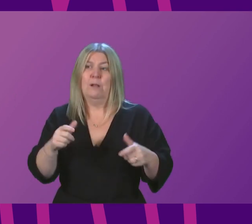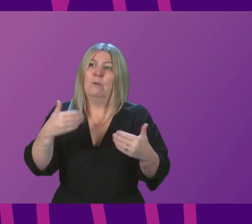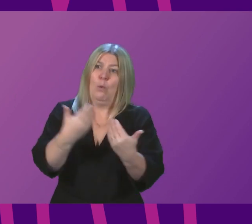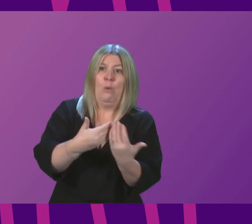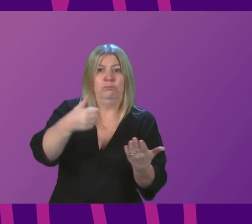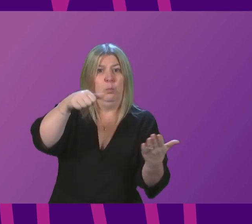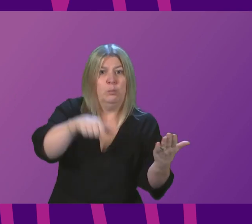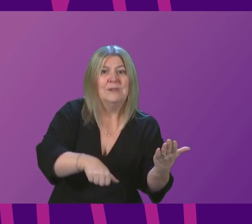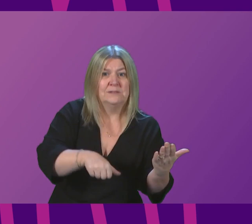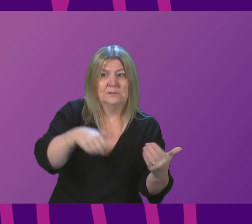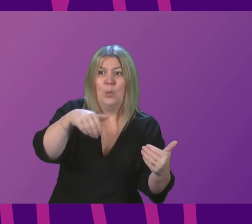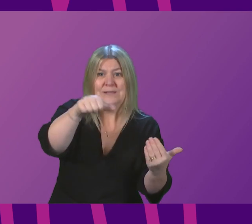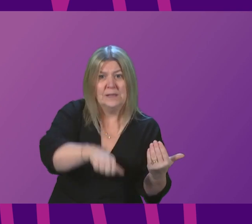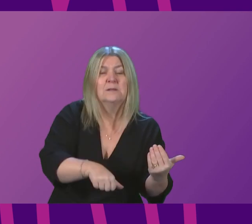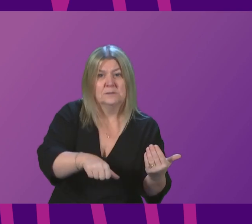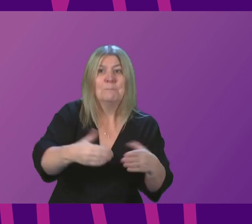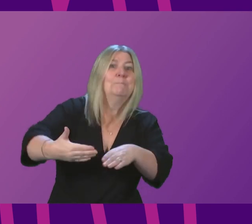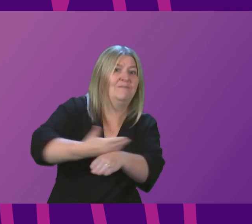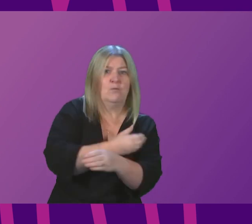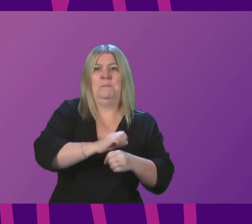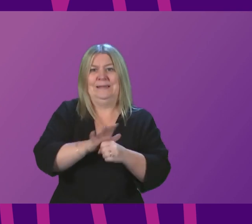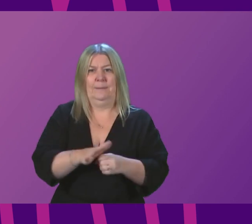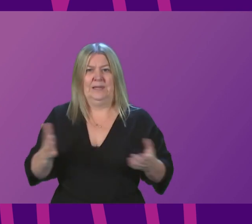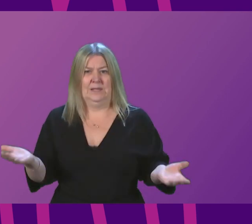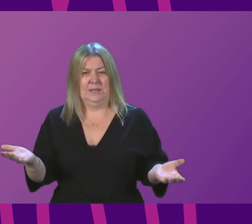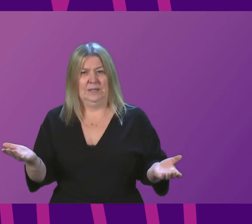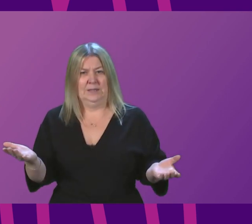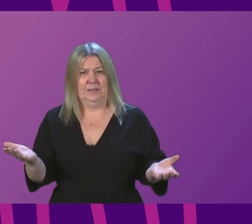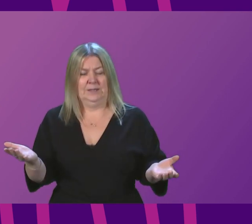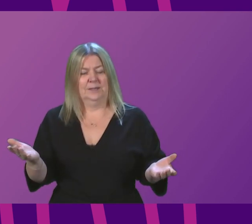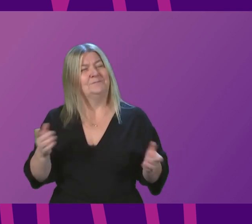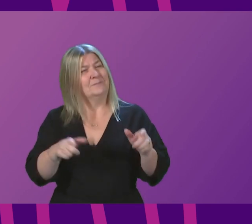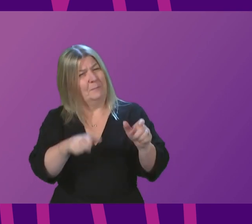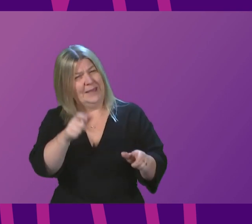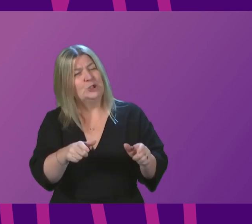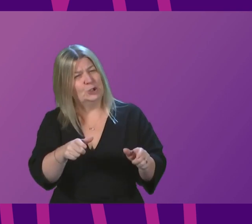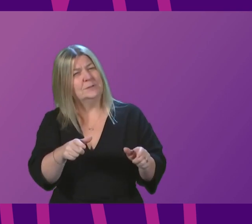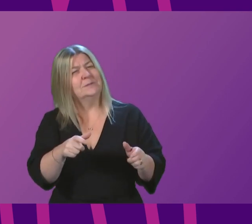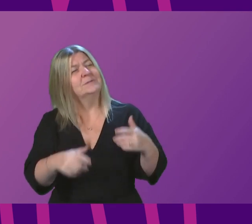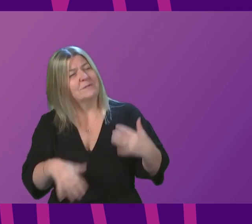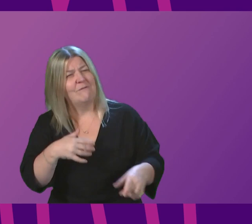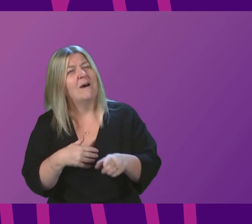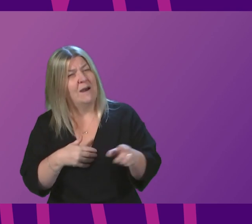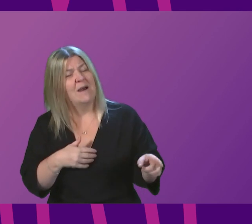even before the pandemic. Patients are suffering and staff are burnt out.